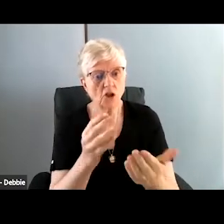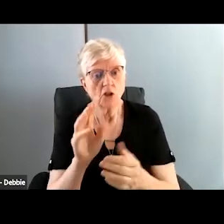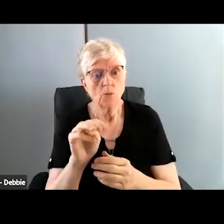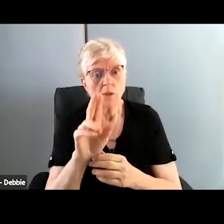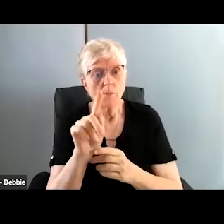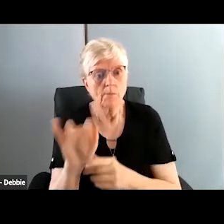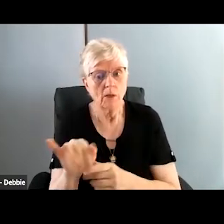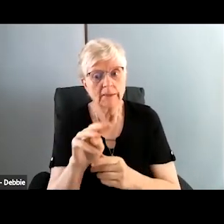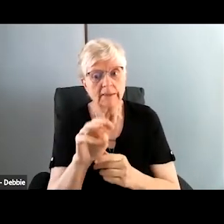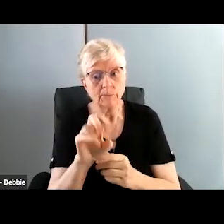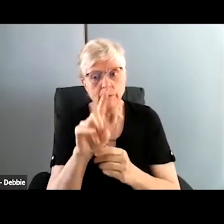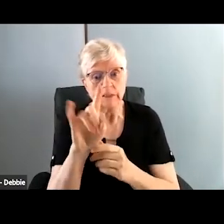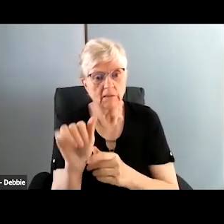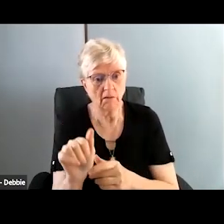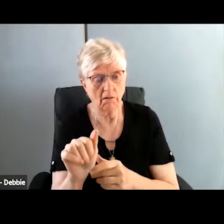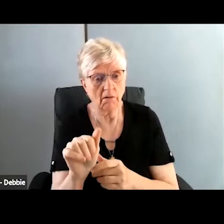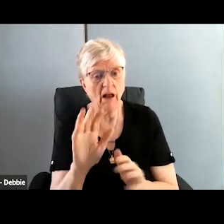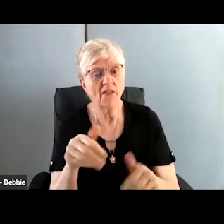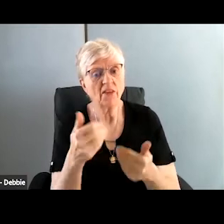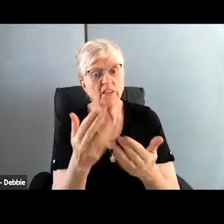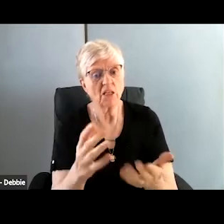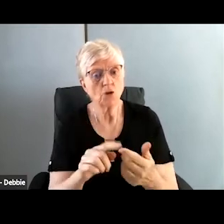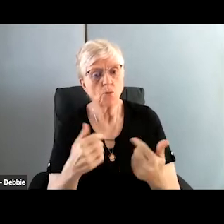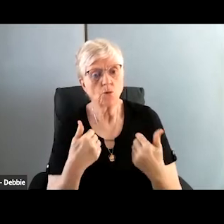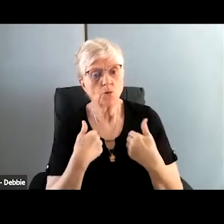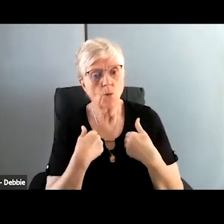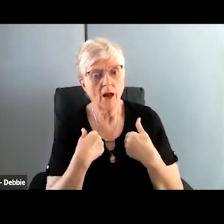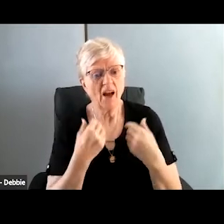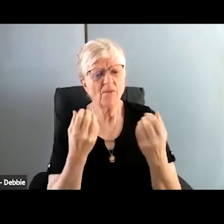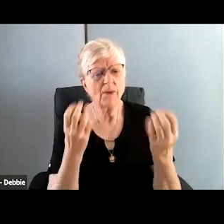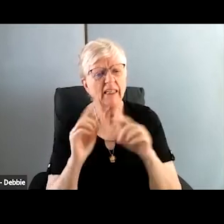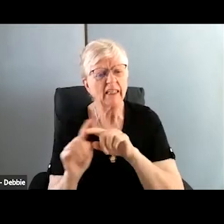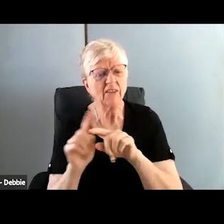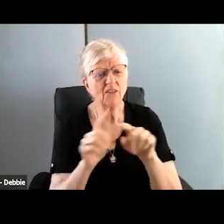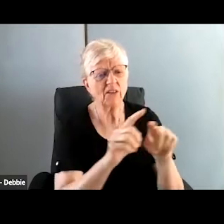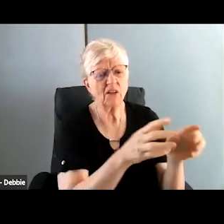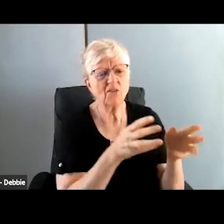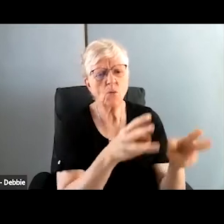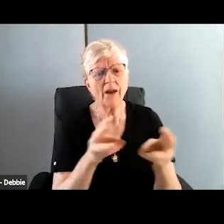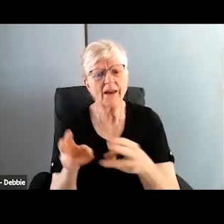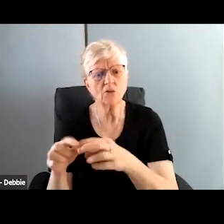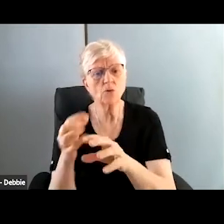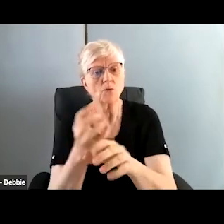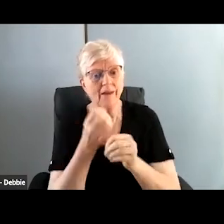MULTIMEDIA AND THE SUGGESTION HERE WAS TO HAVE MULTIPLE MODES OF GETTING THE INFORMATION. SUGGESTION HERE WAS TO HAVE MULTIPLE MODES OF GETTING THE INFORMATION.